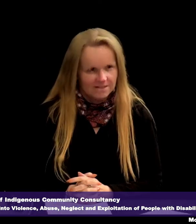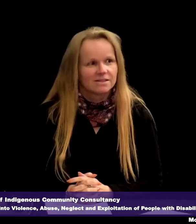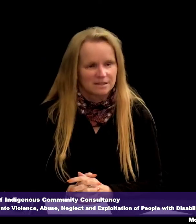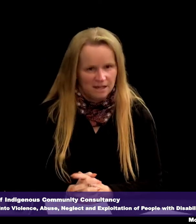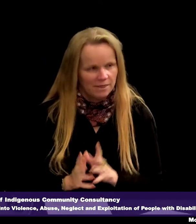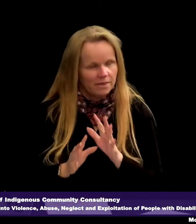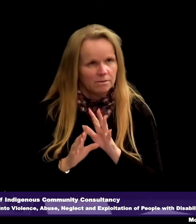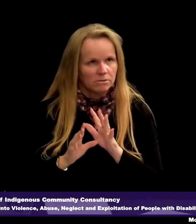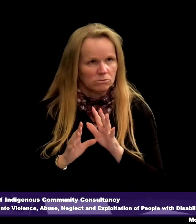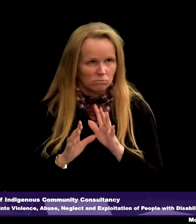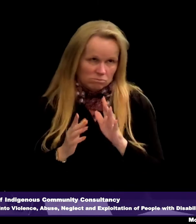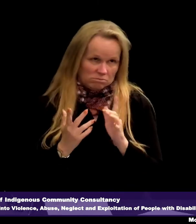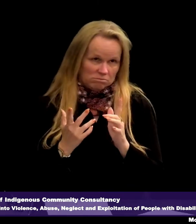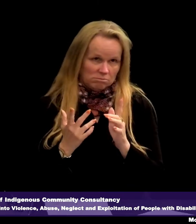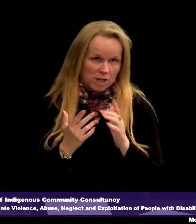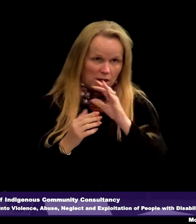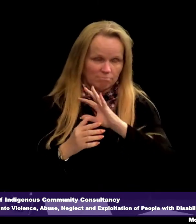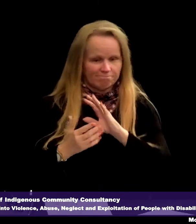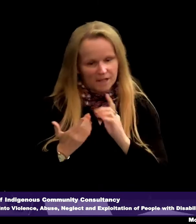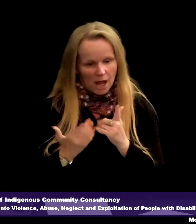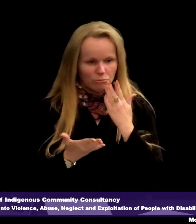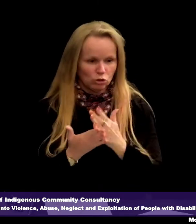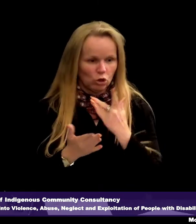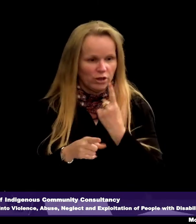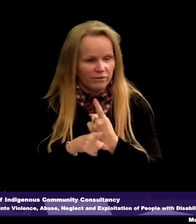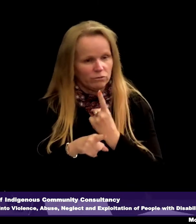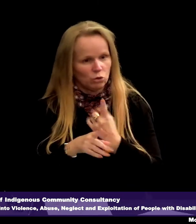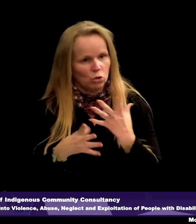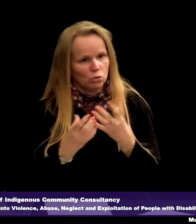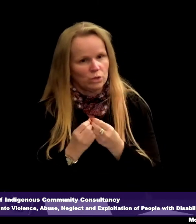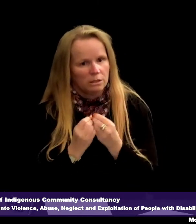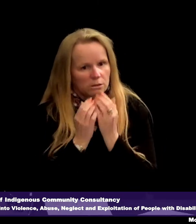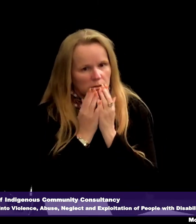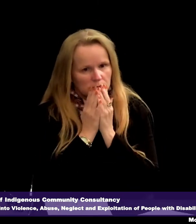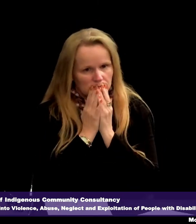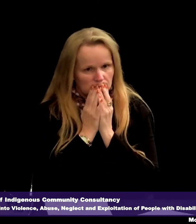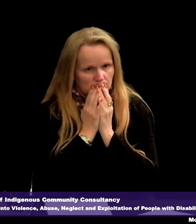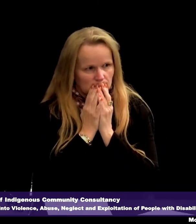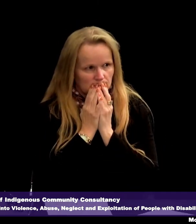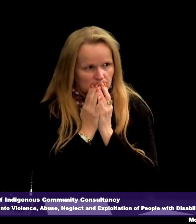Yes, they are. MR GRIFFIN: Can I take you -- Well - sorry, what was that?